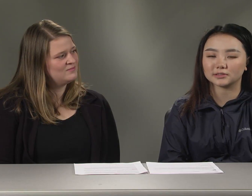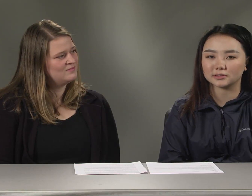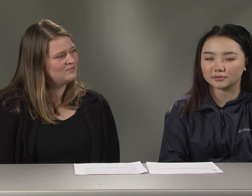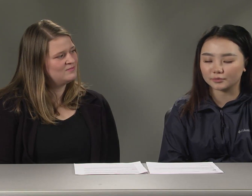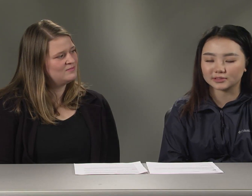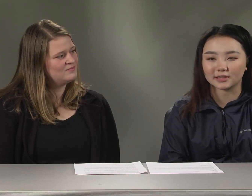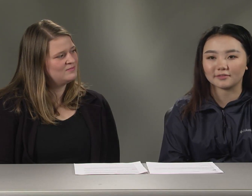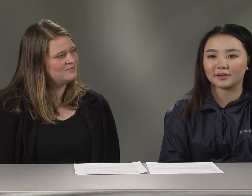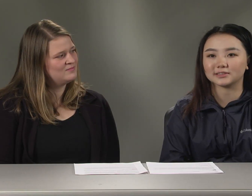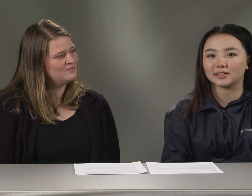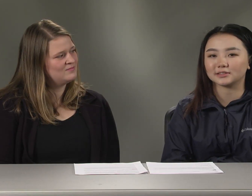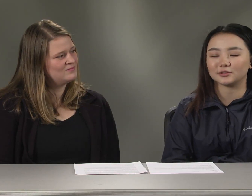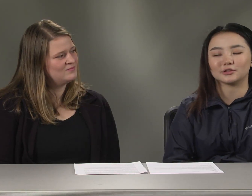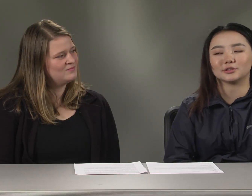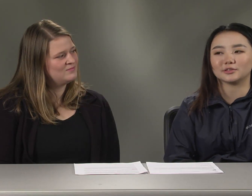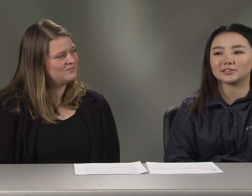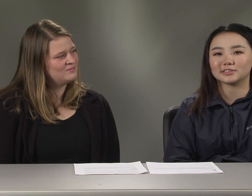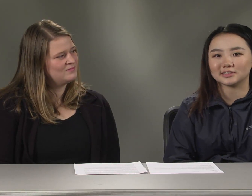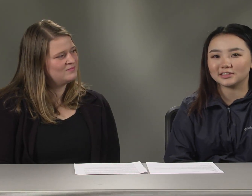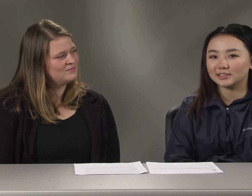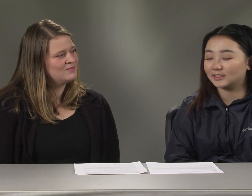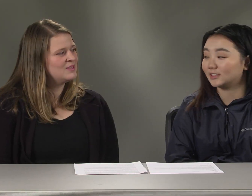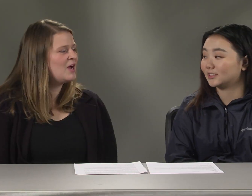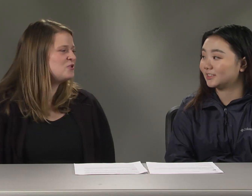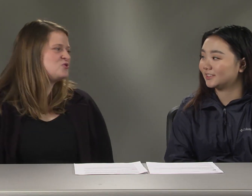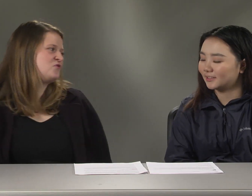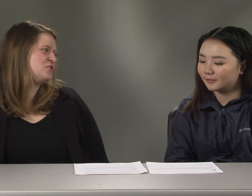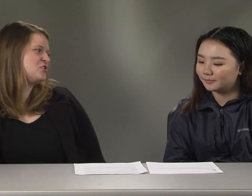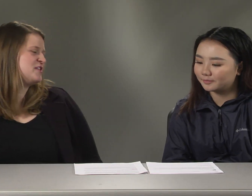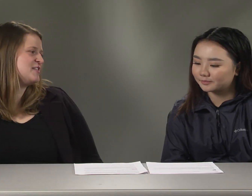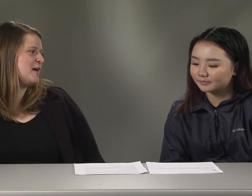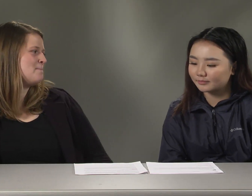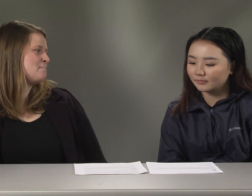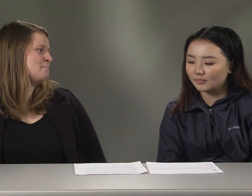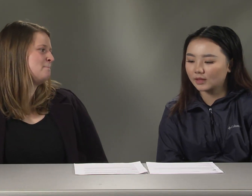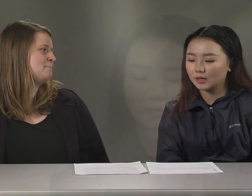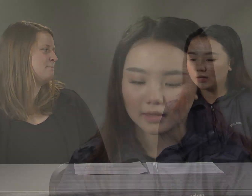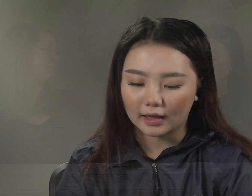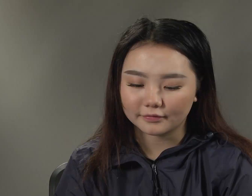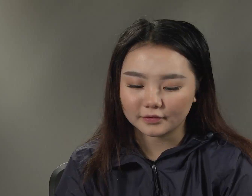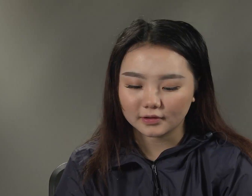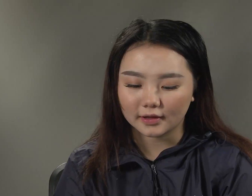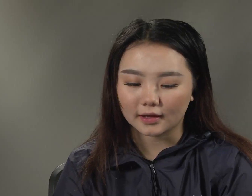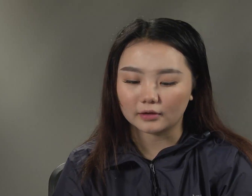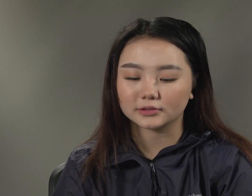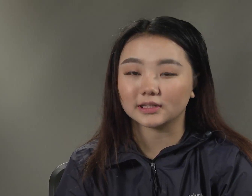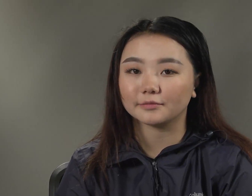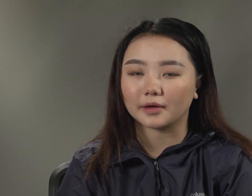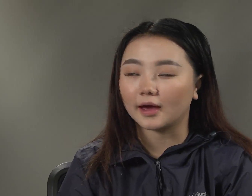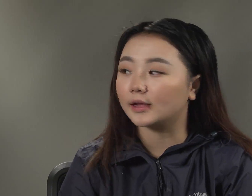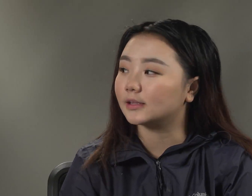wasn't that fast as other students. And how did you feel during that time? I feel like I was left behind,